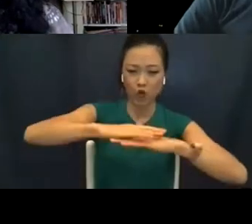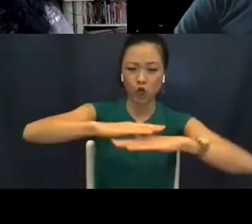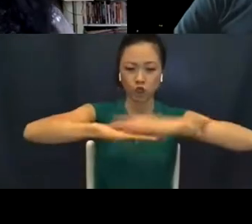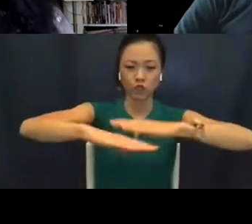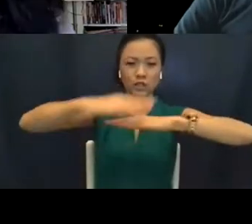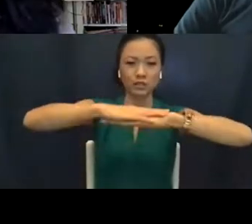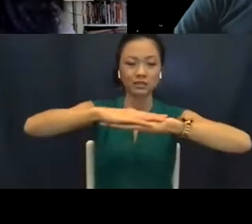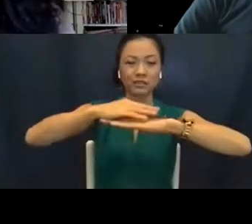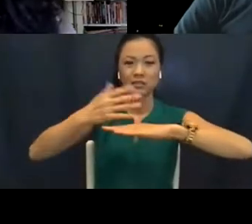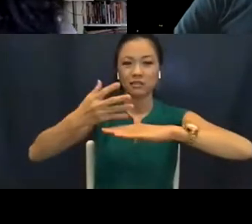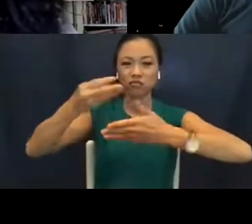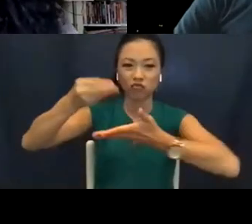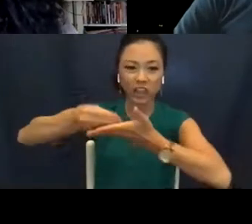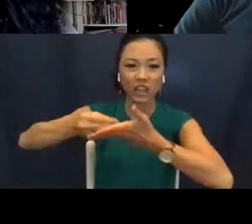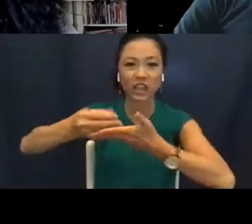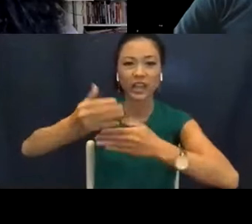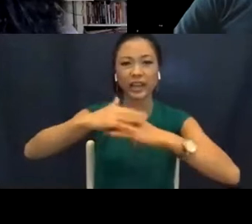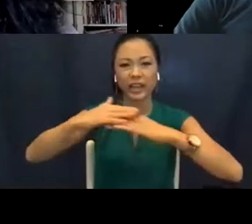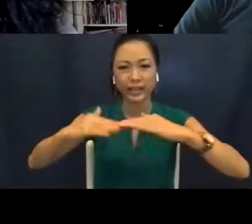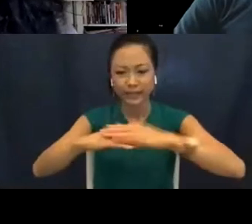as a bit of a corrective, we want to acknowledge terminology and